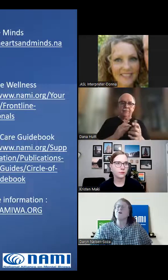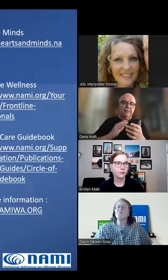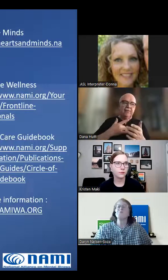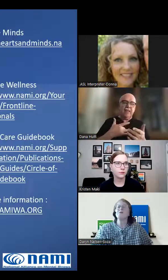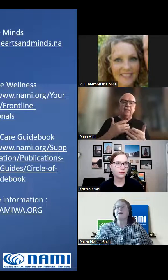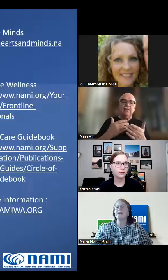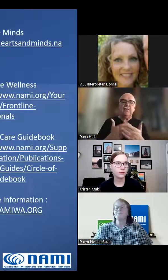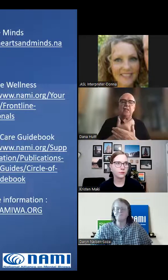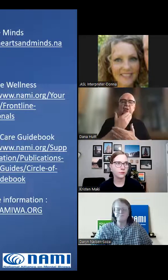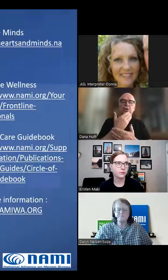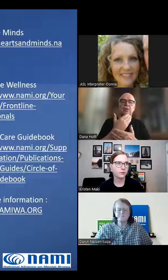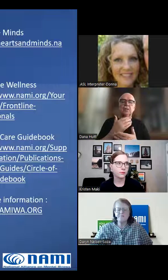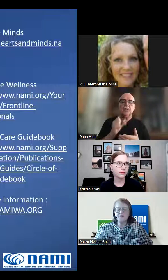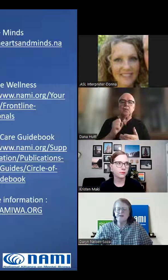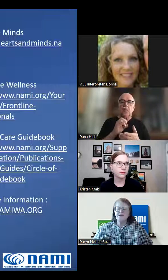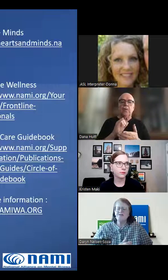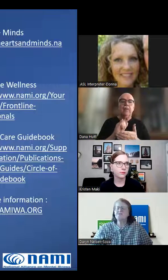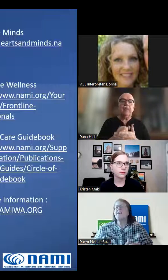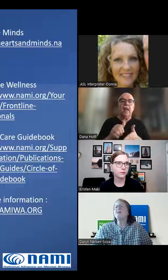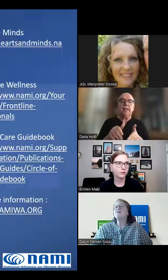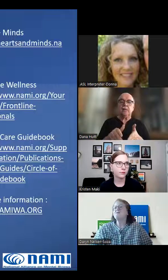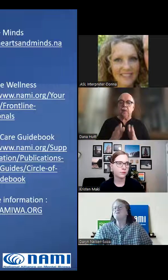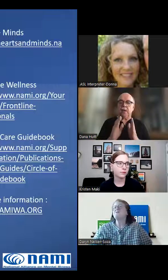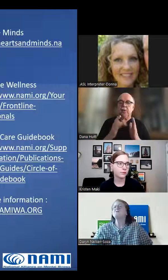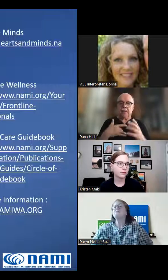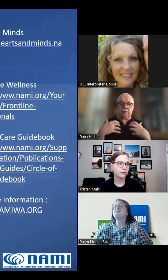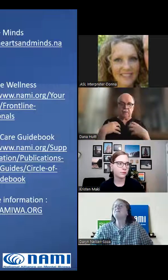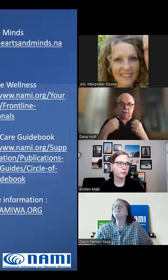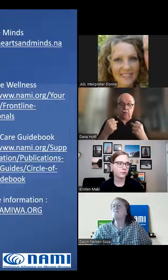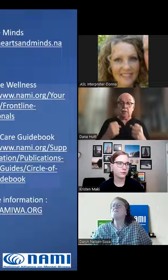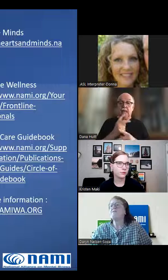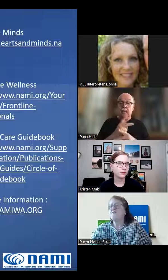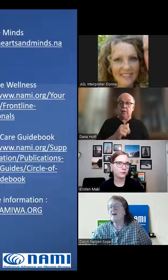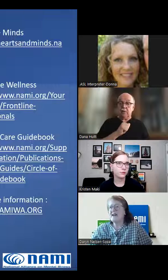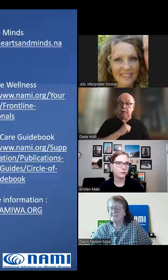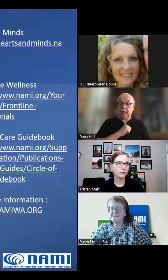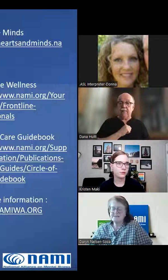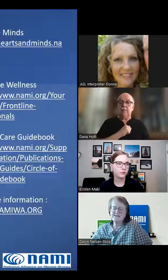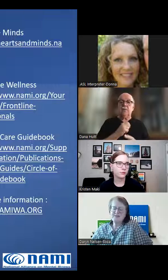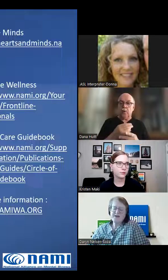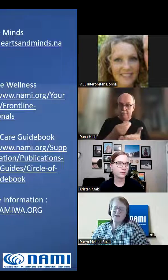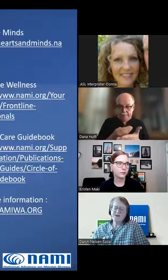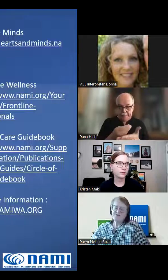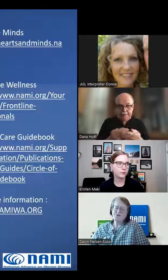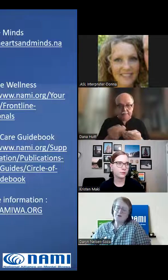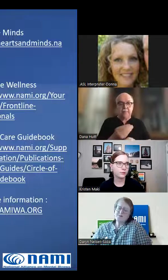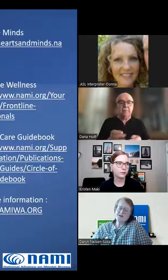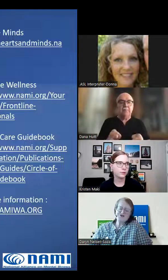most individuals want to have someone known to them and trusted in provide ing intimate kinds of care